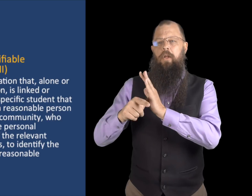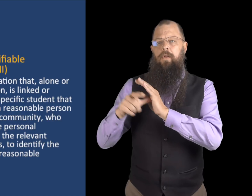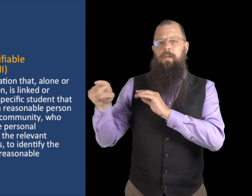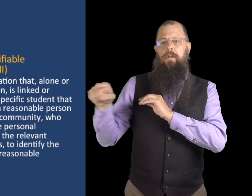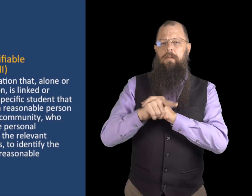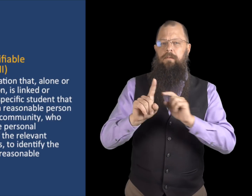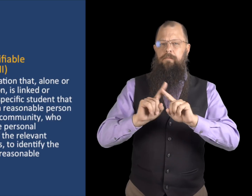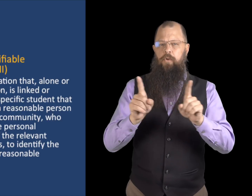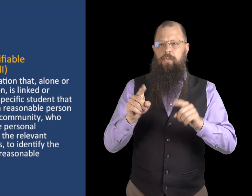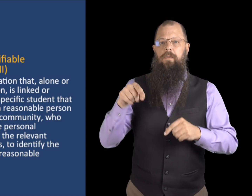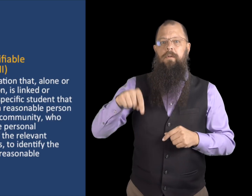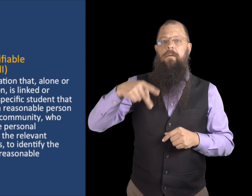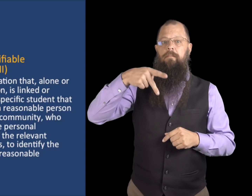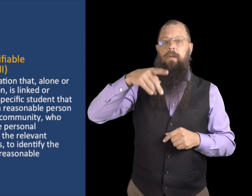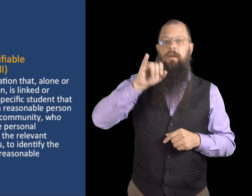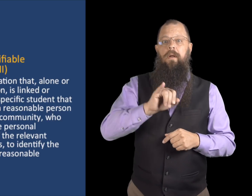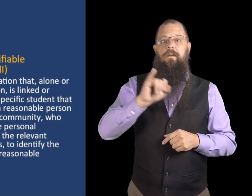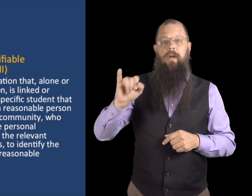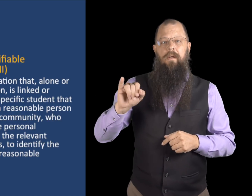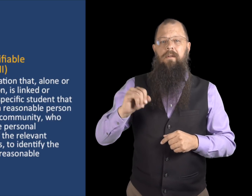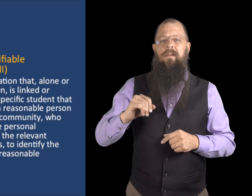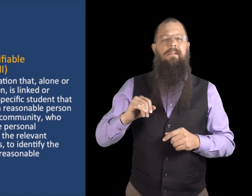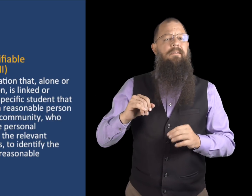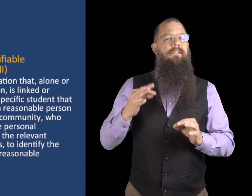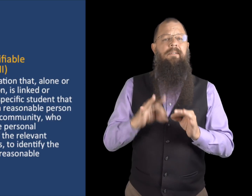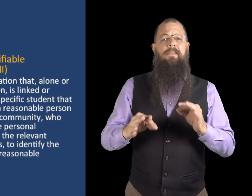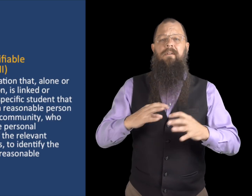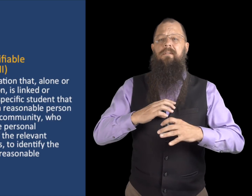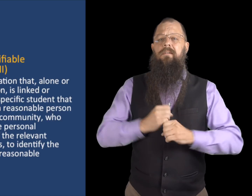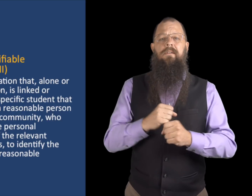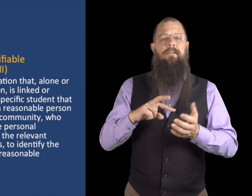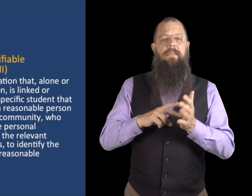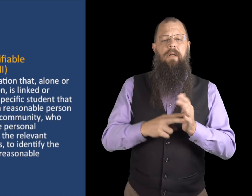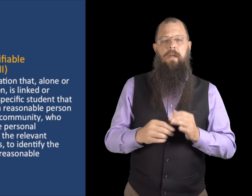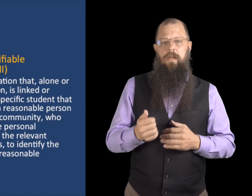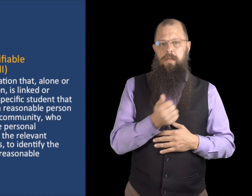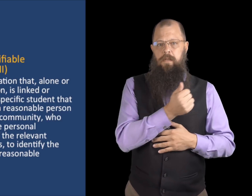There's another term that I will refer to later on in this presentation, but for